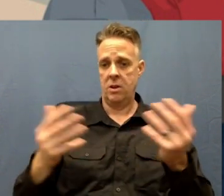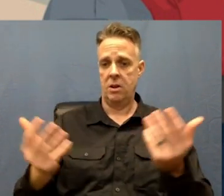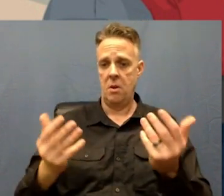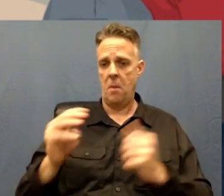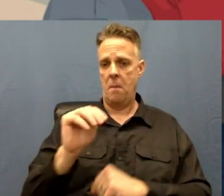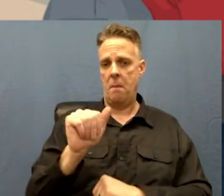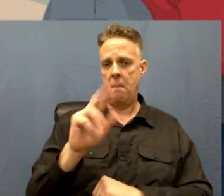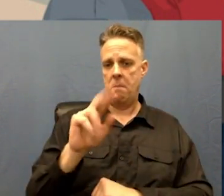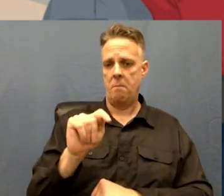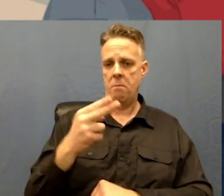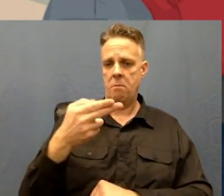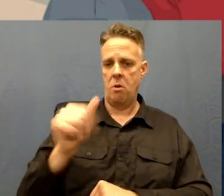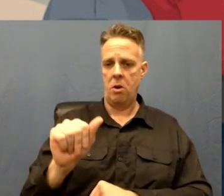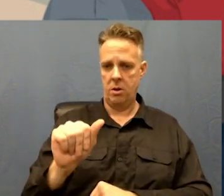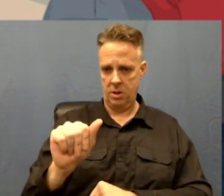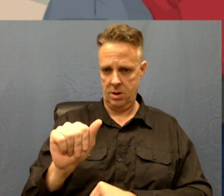OUR FINAL SPEAKER TODAY IS MARTHA, ALSO A RECIPIENT OF THE